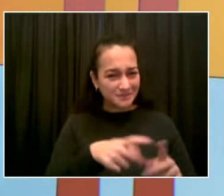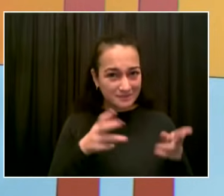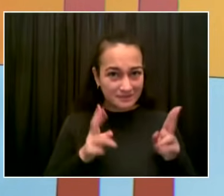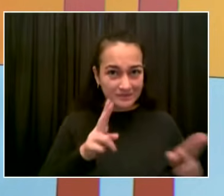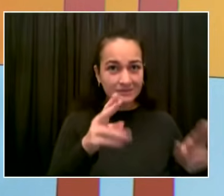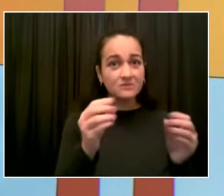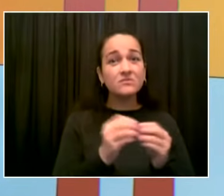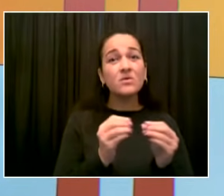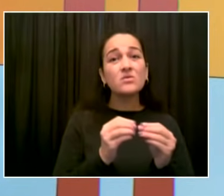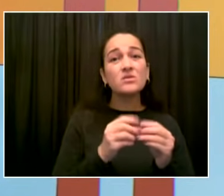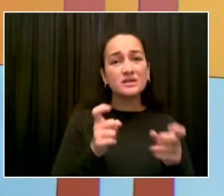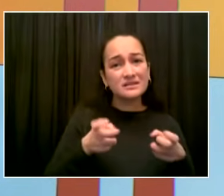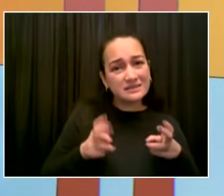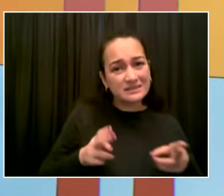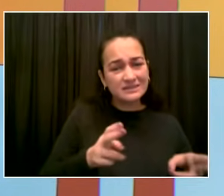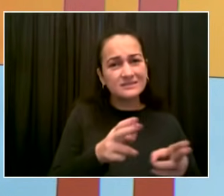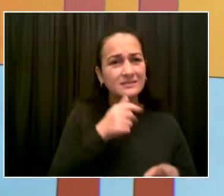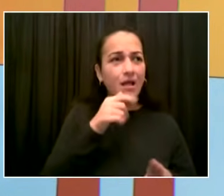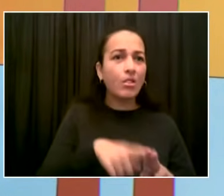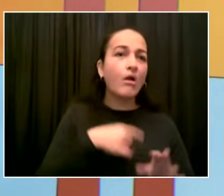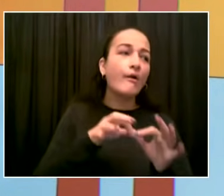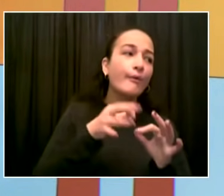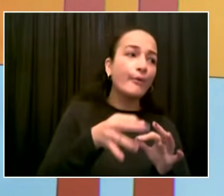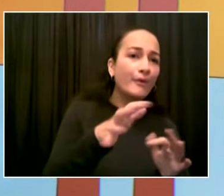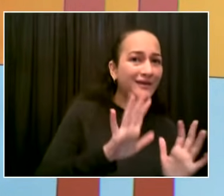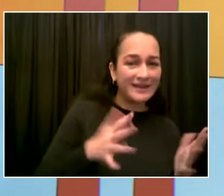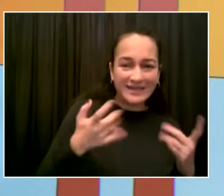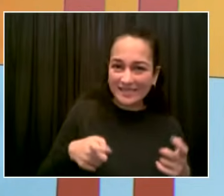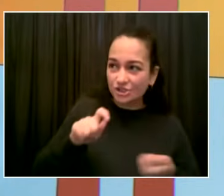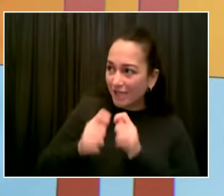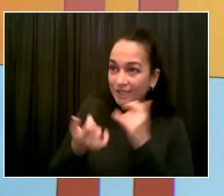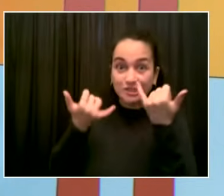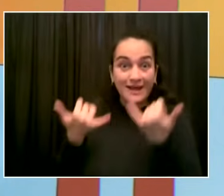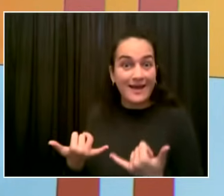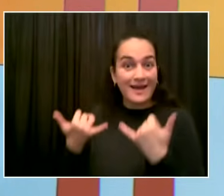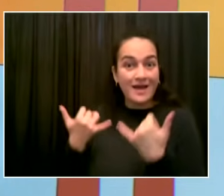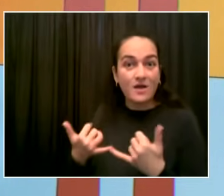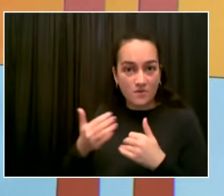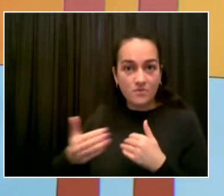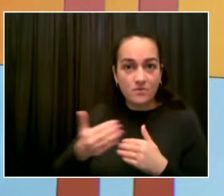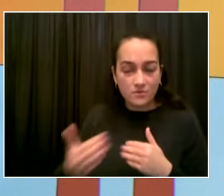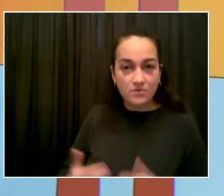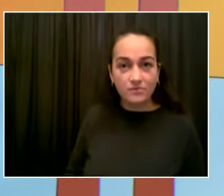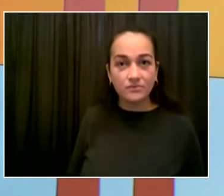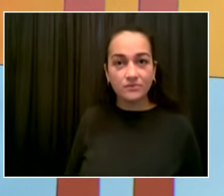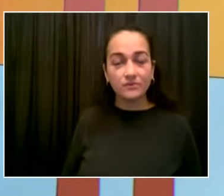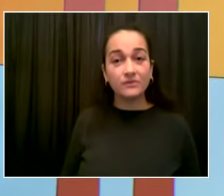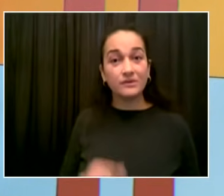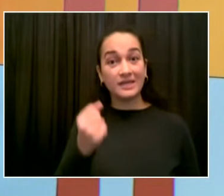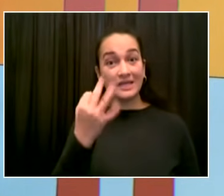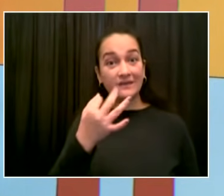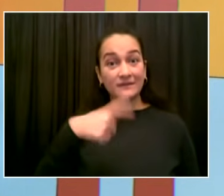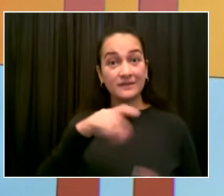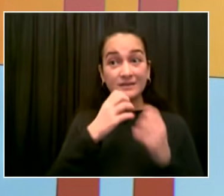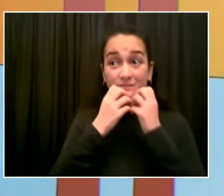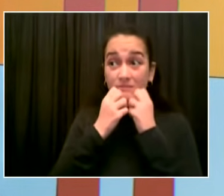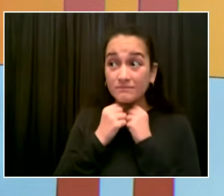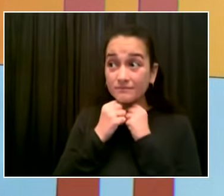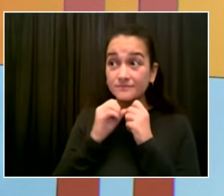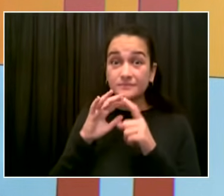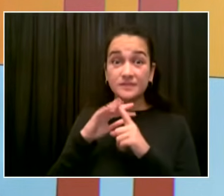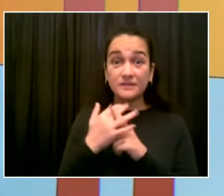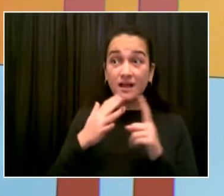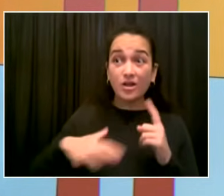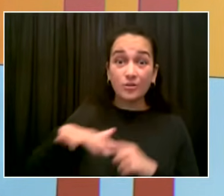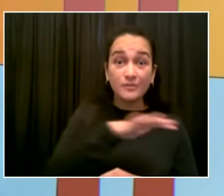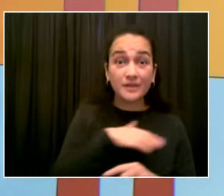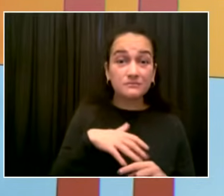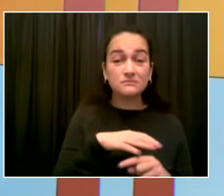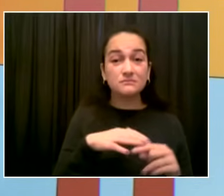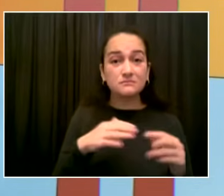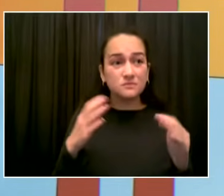IWTAN TO WORK